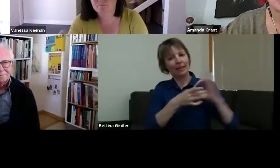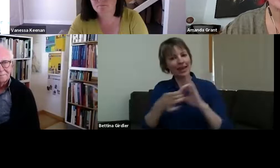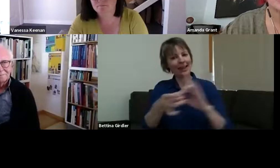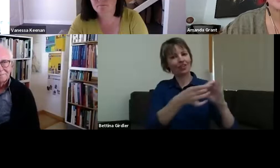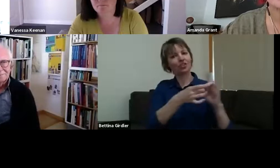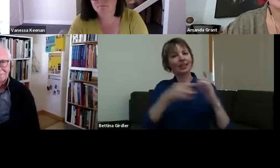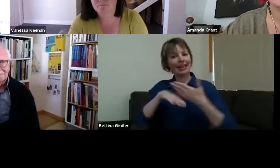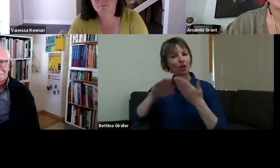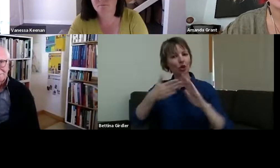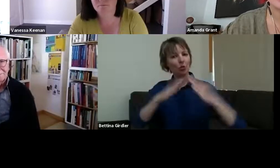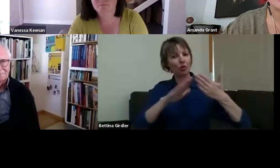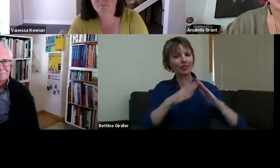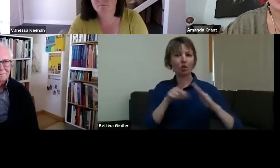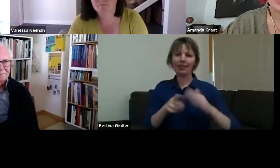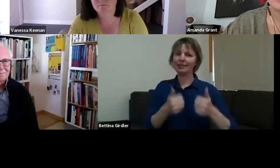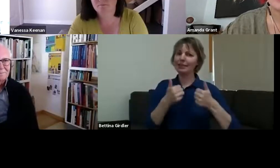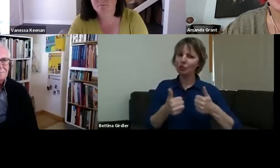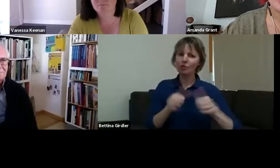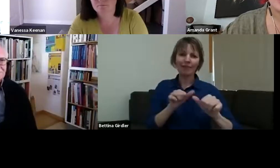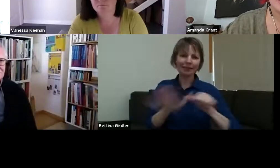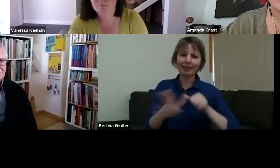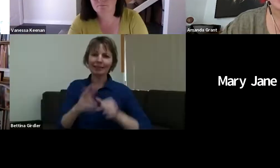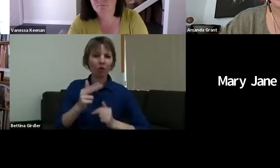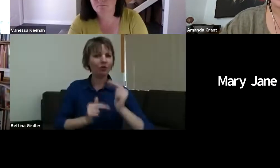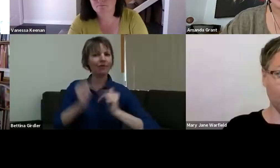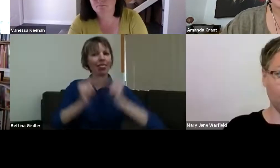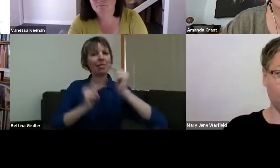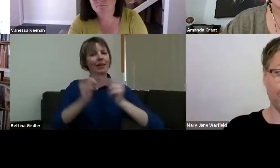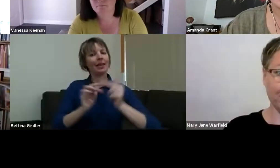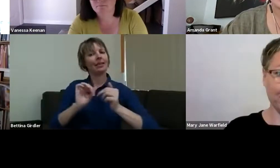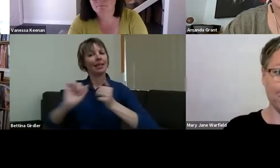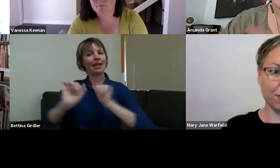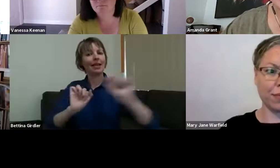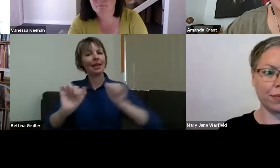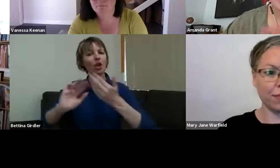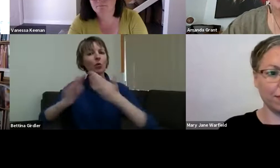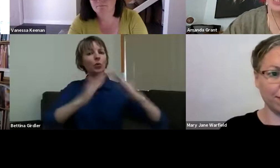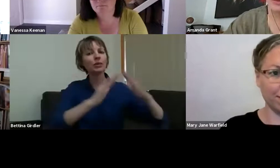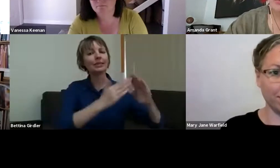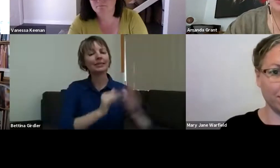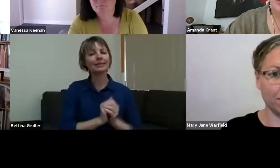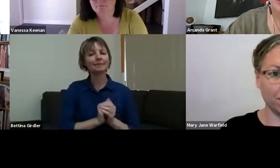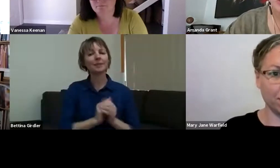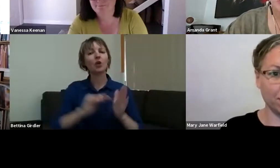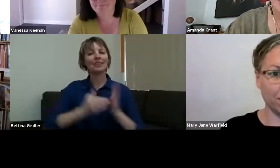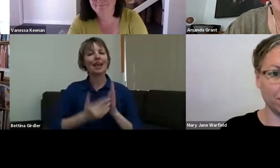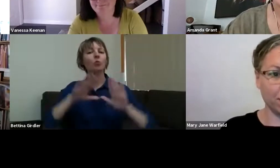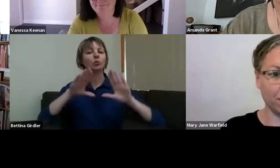community-building stuff that this work does. We're going to maybe stop here and move on to Q&A. I noticed a couple of really interesting